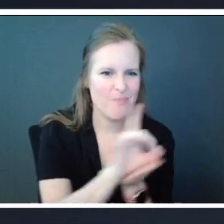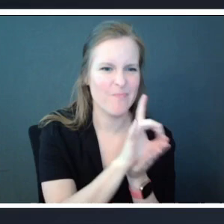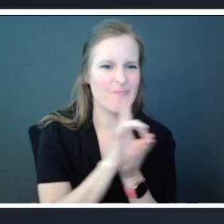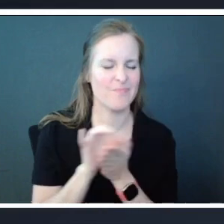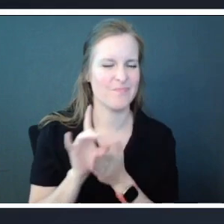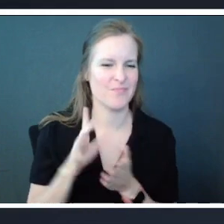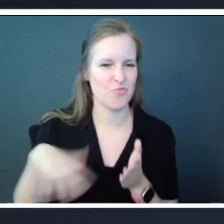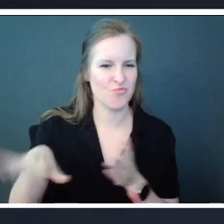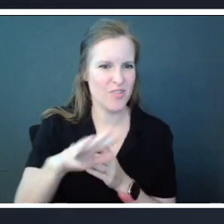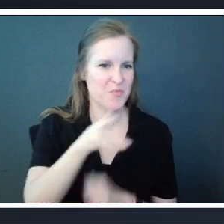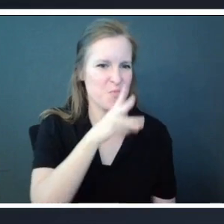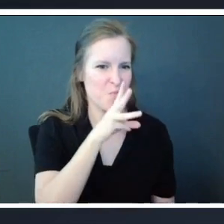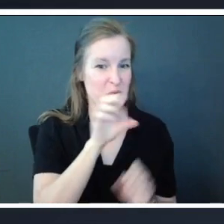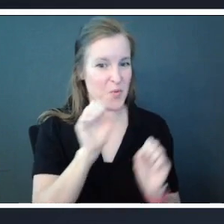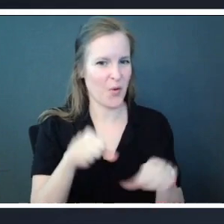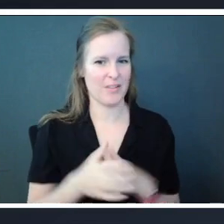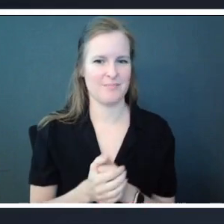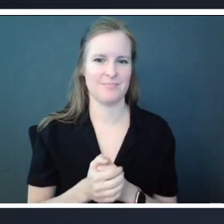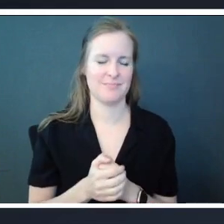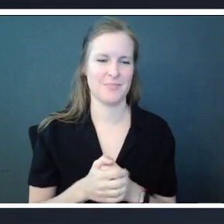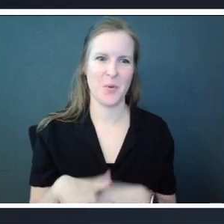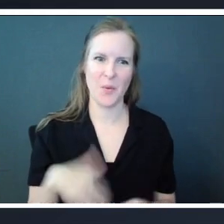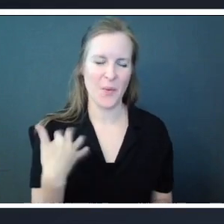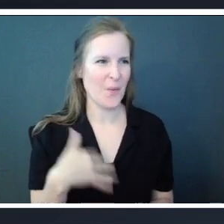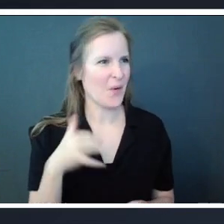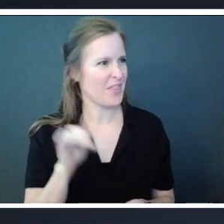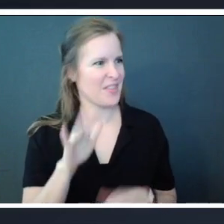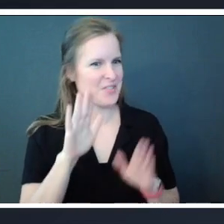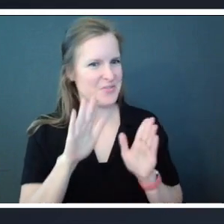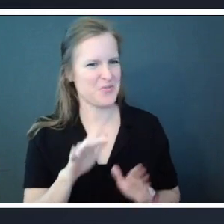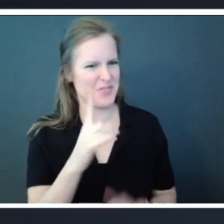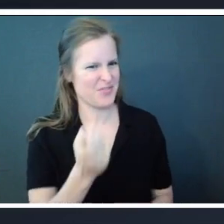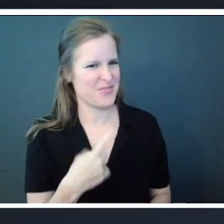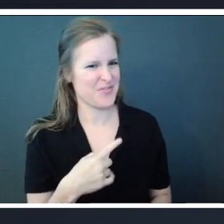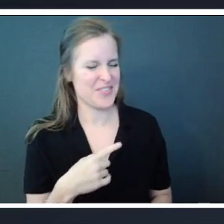that was a great question to explore and answer together. Thanks for helping keep habitats clean